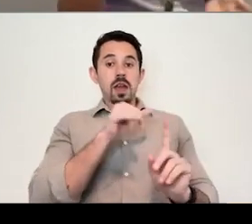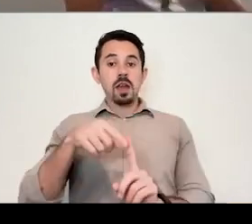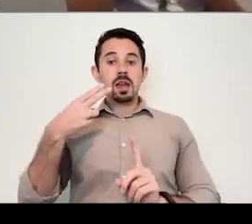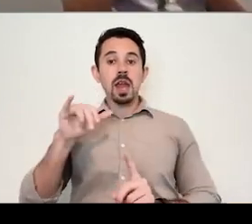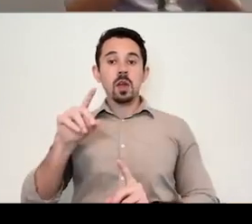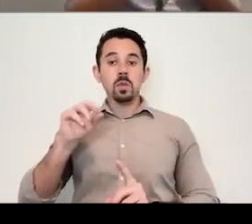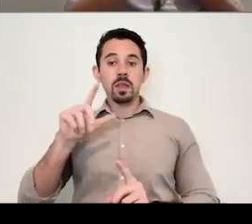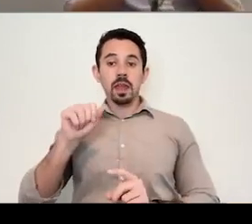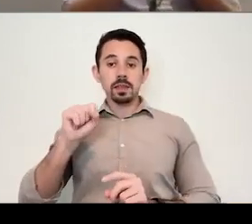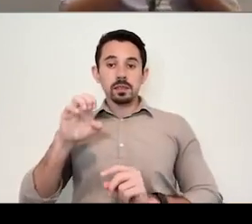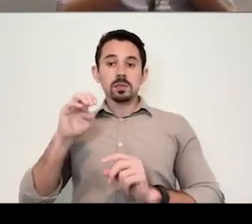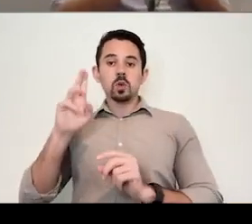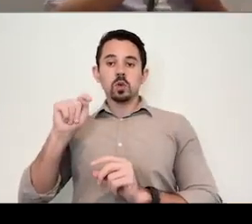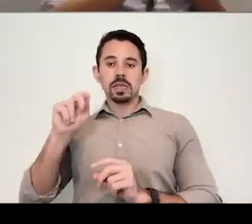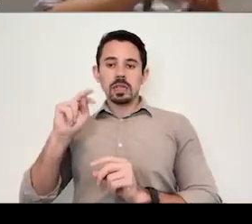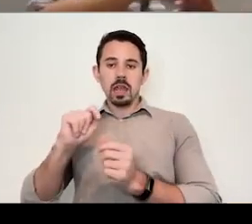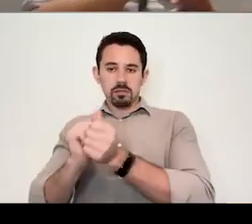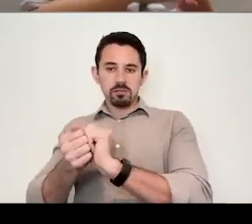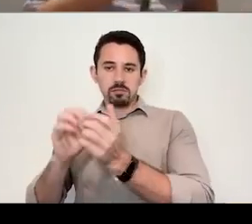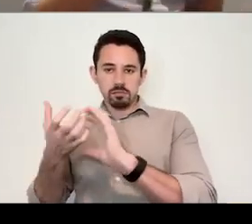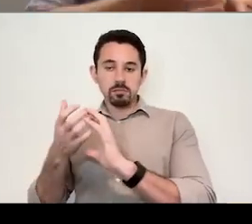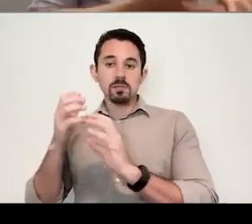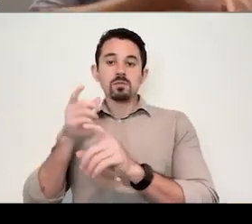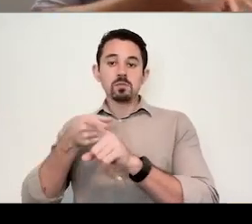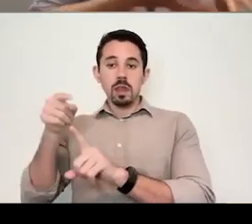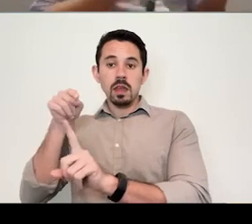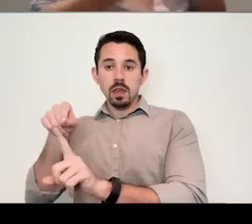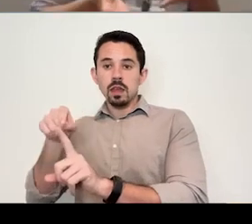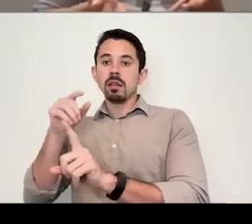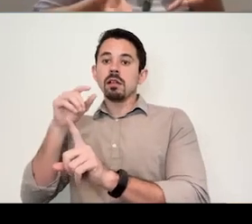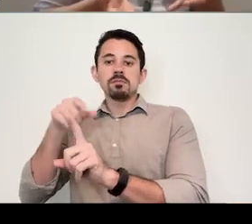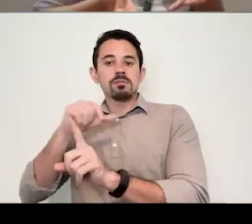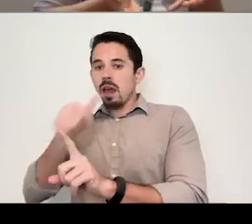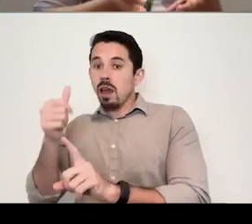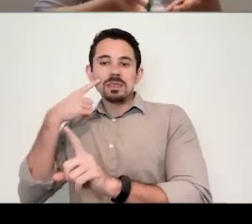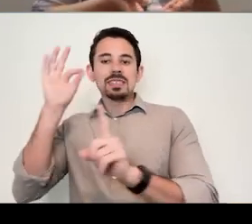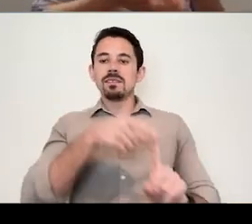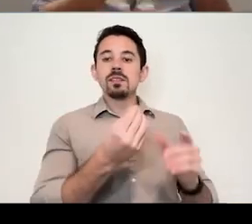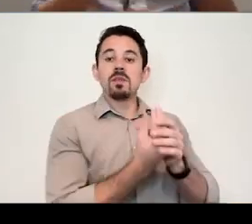the increased adherence by the hydrolase mutant strain is not due to gross defects.